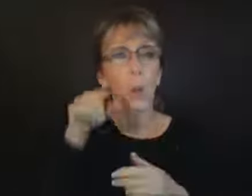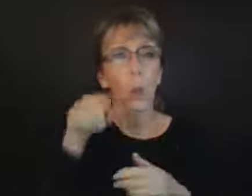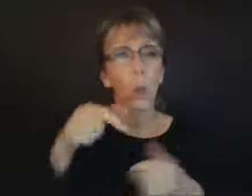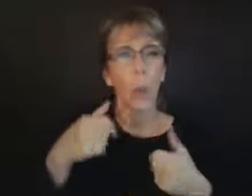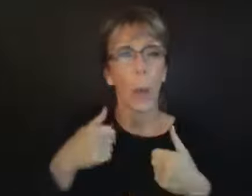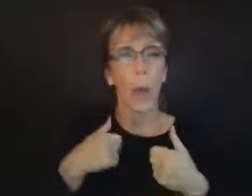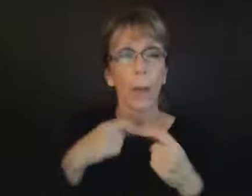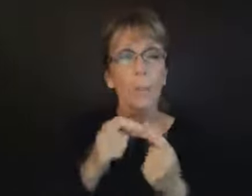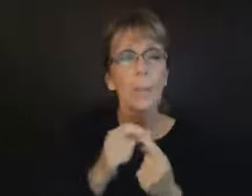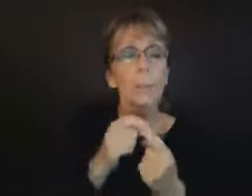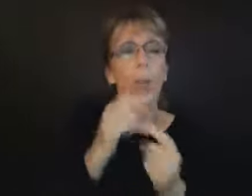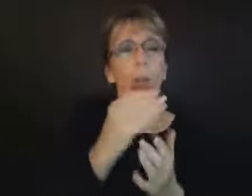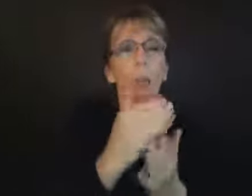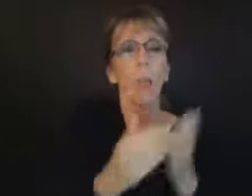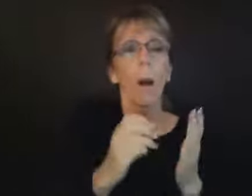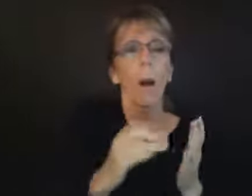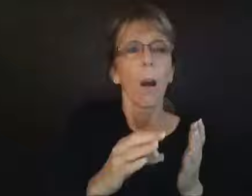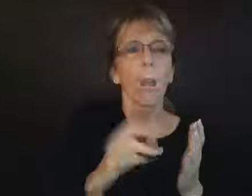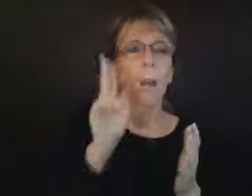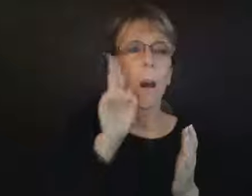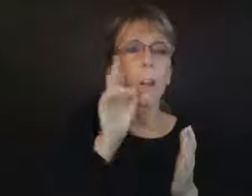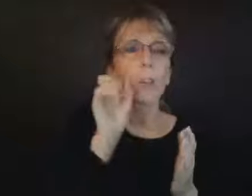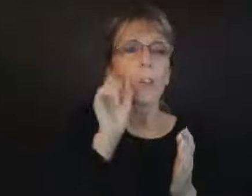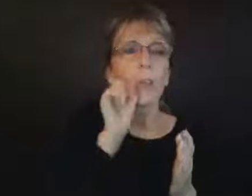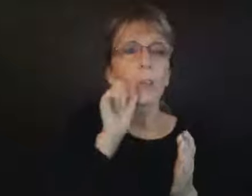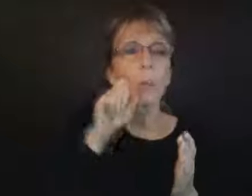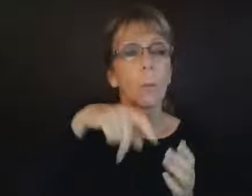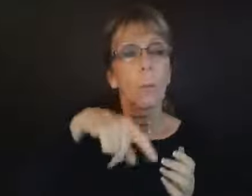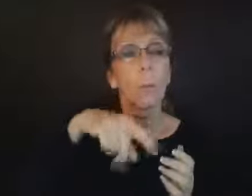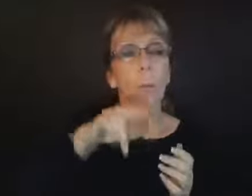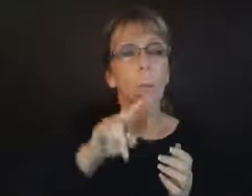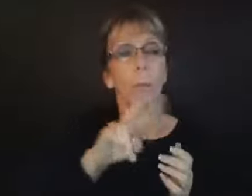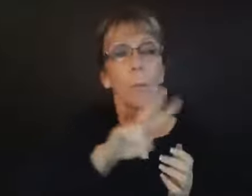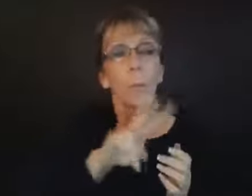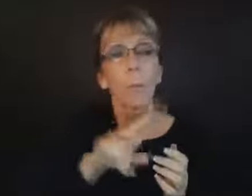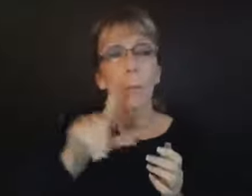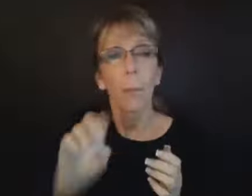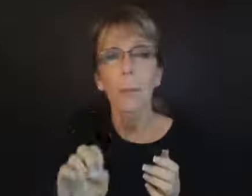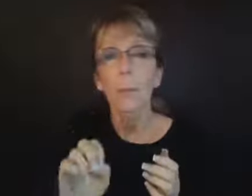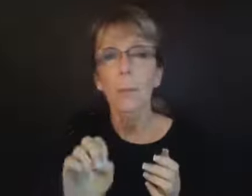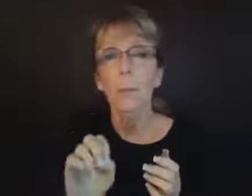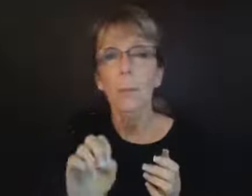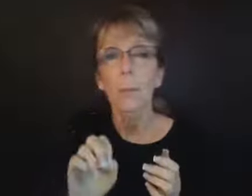You hold a special part of the "Usher syndrome puzzle."